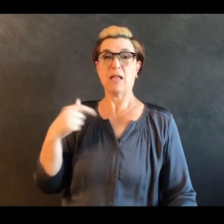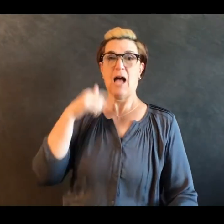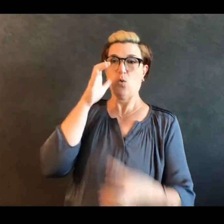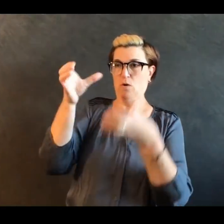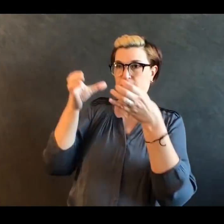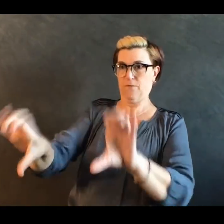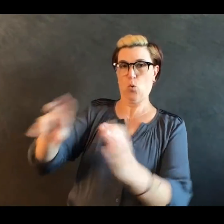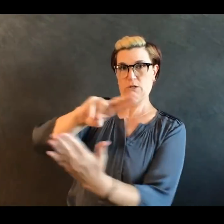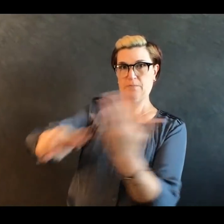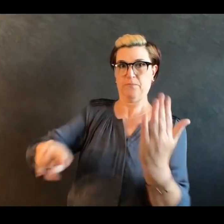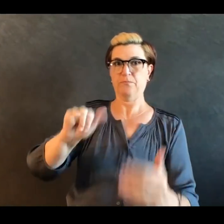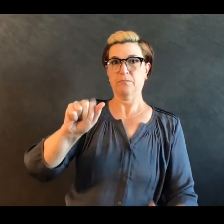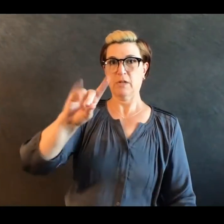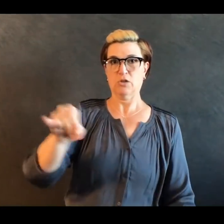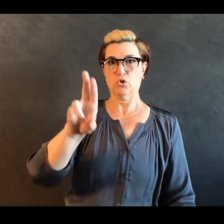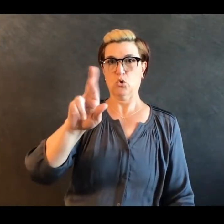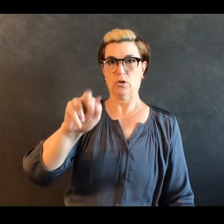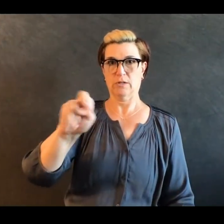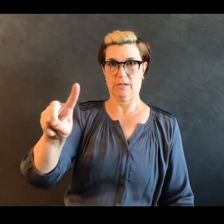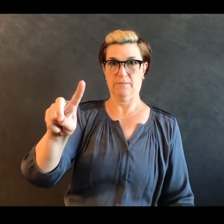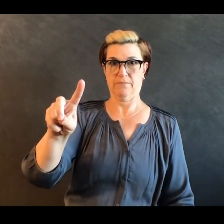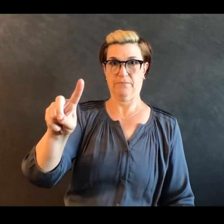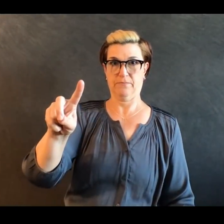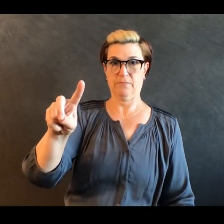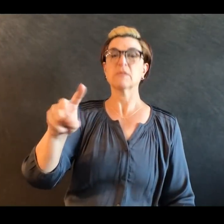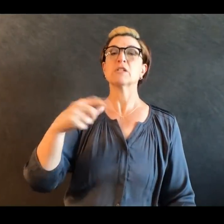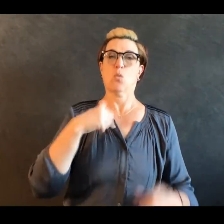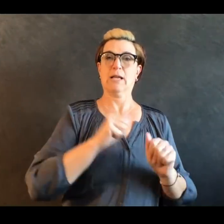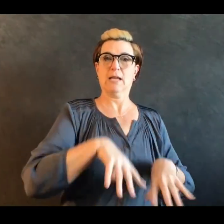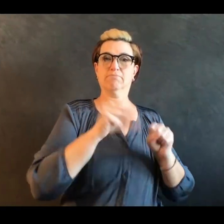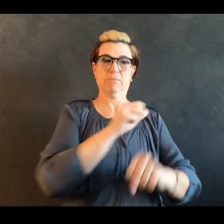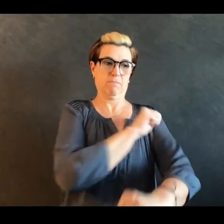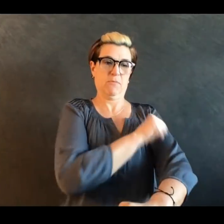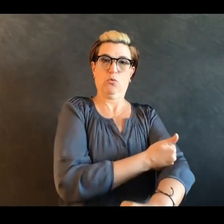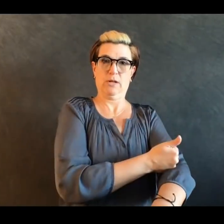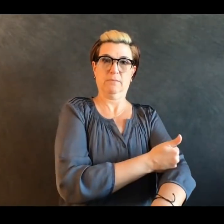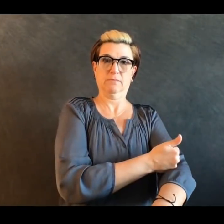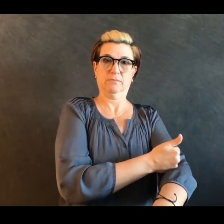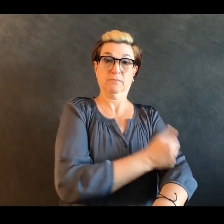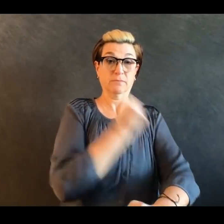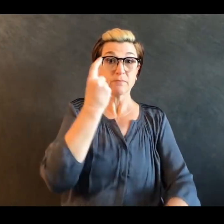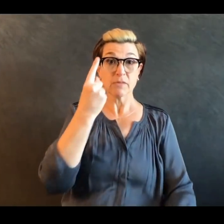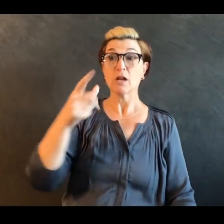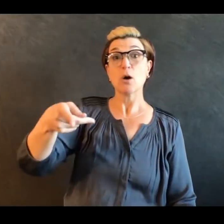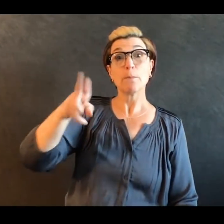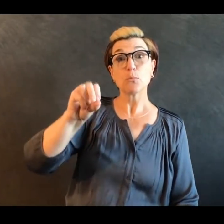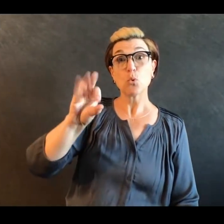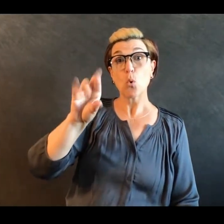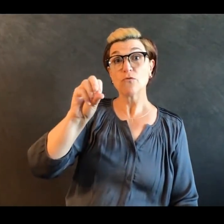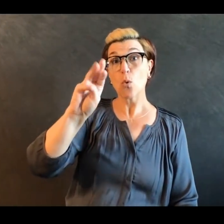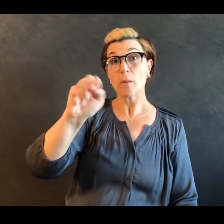conducting phony pro forma sessions is a dereliction of duty that the American